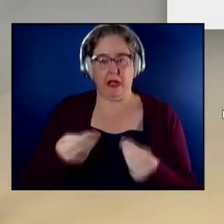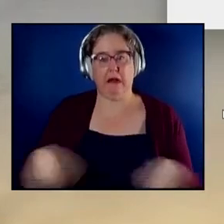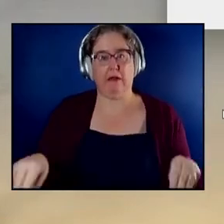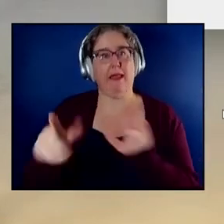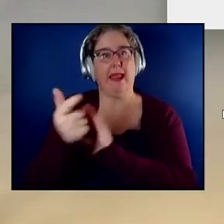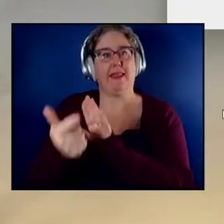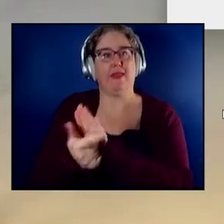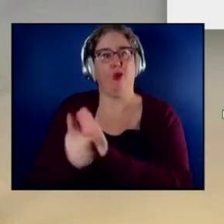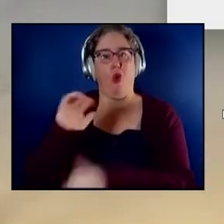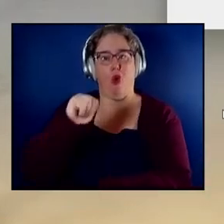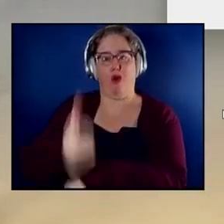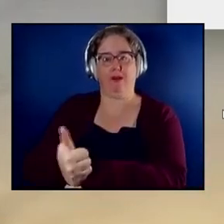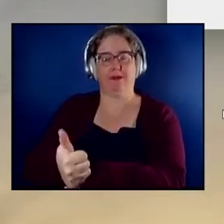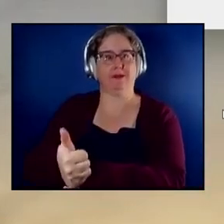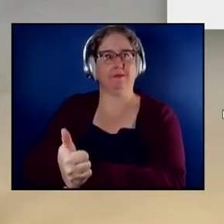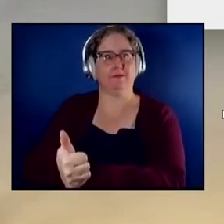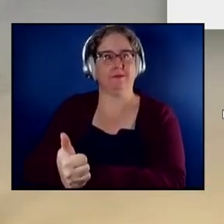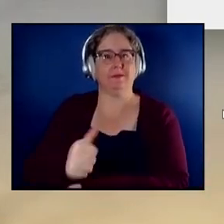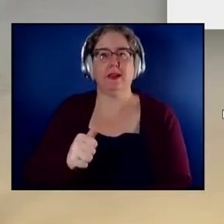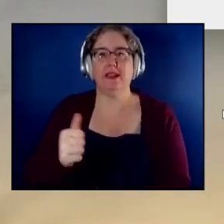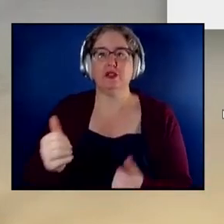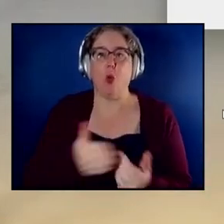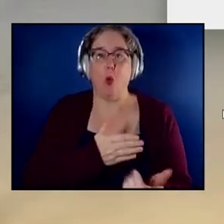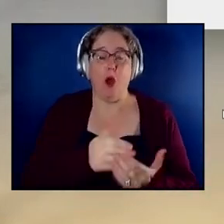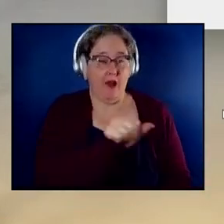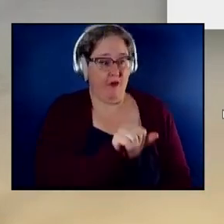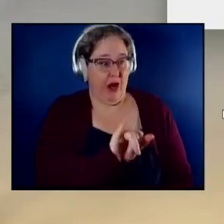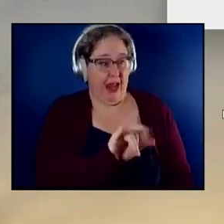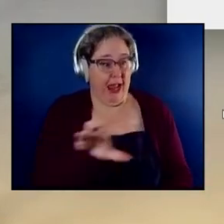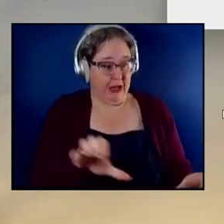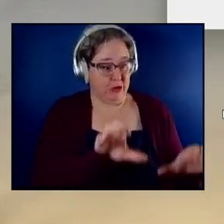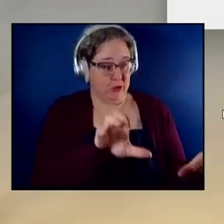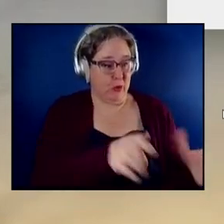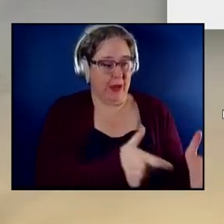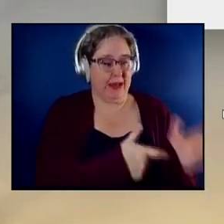that we should do is say whatever the AI is doing, it just like any other technology, it's